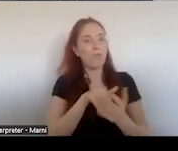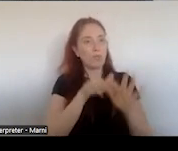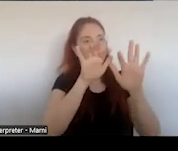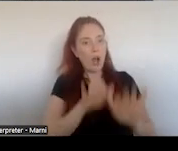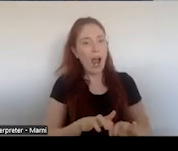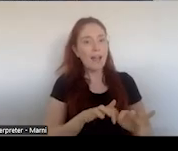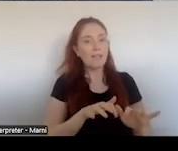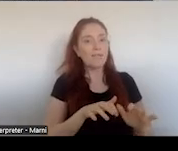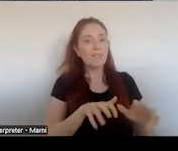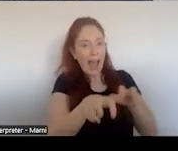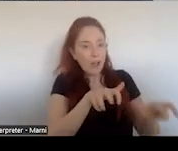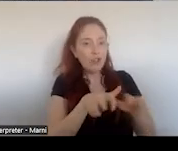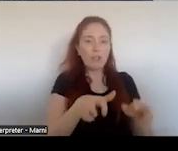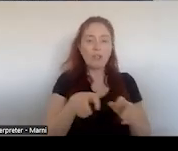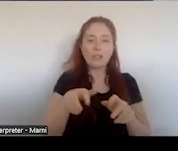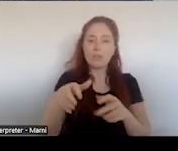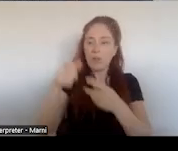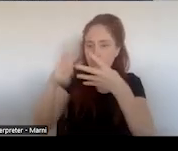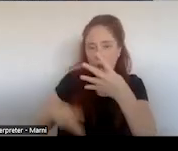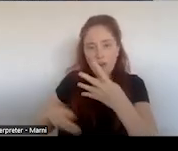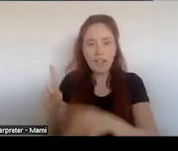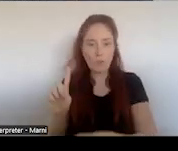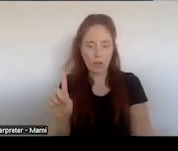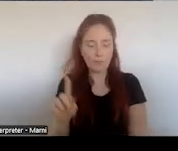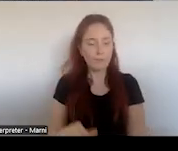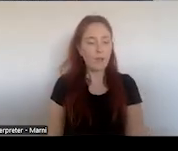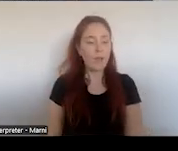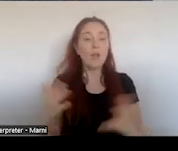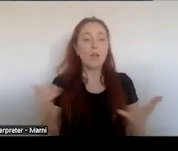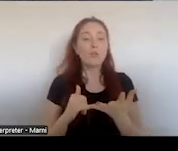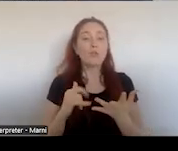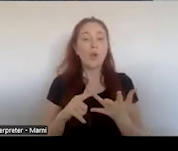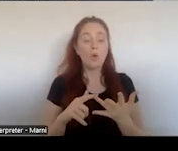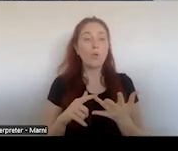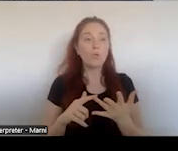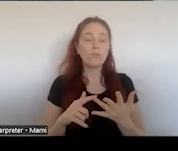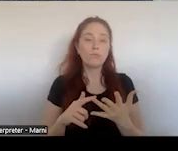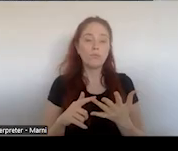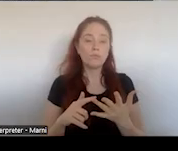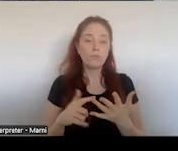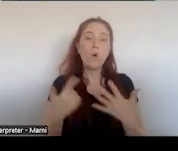The codesign working group, which was a really significant process ? there were